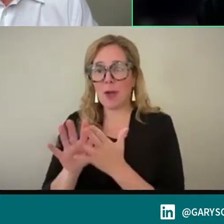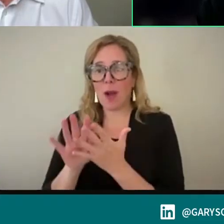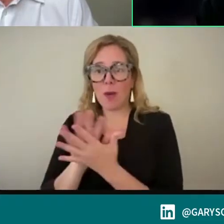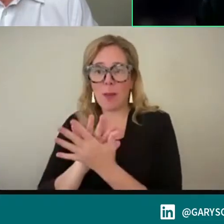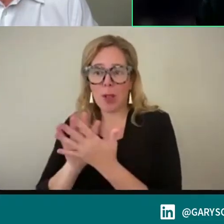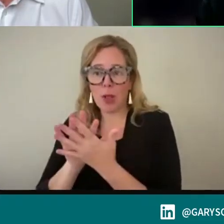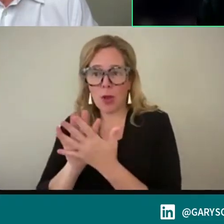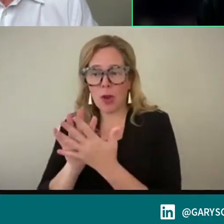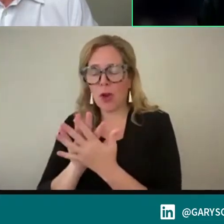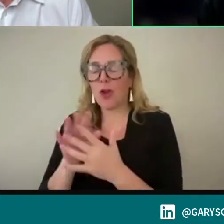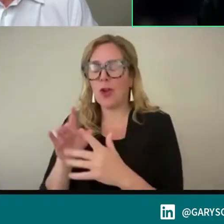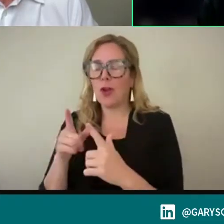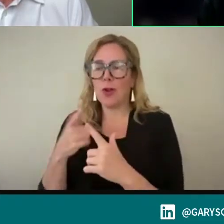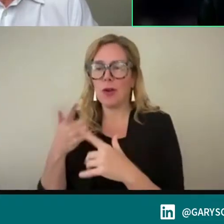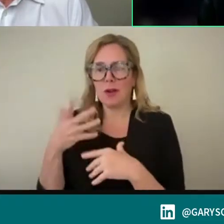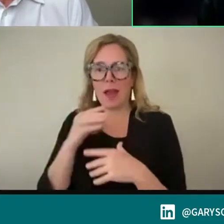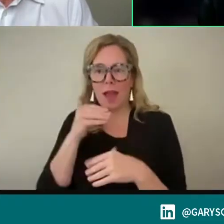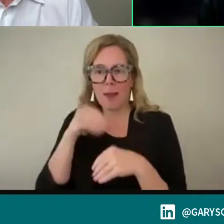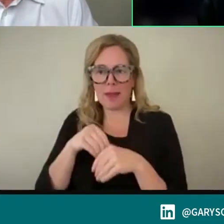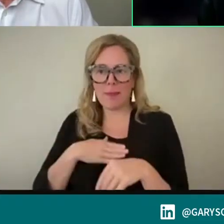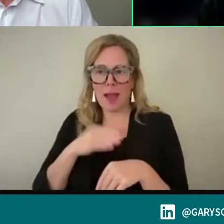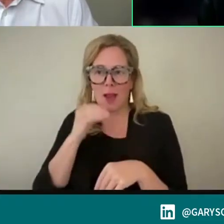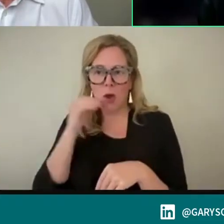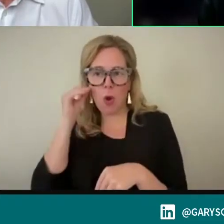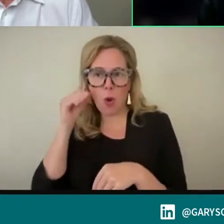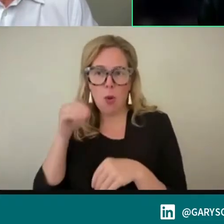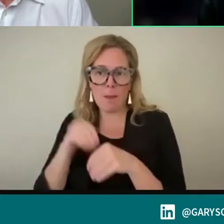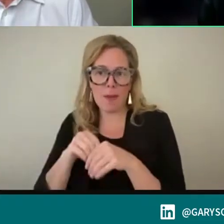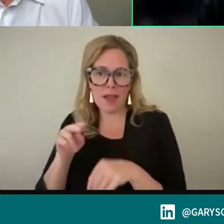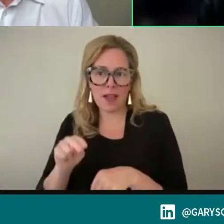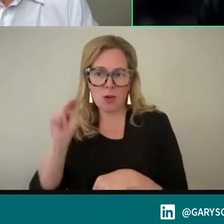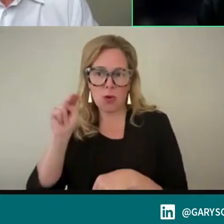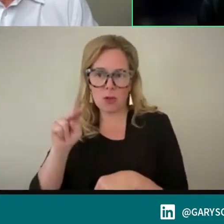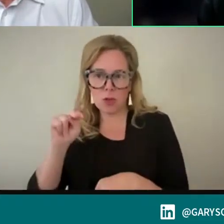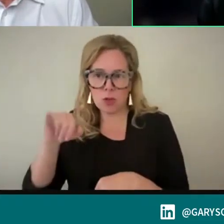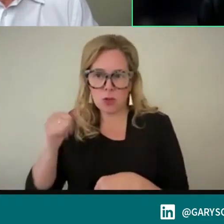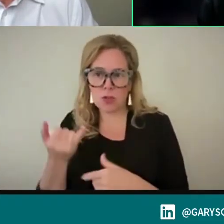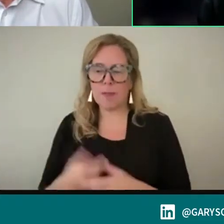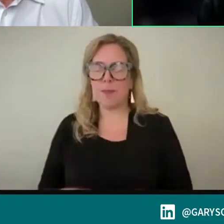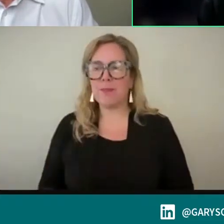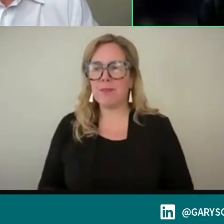We see telehealth as a key solution in advancing any health equity, but by providing that kind of